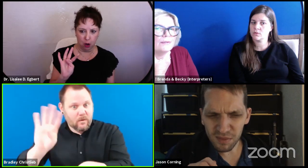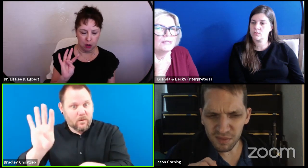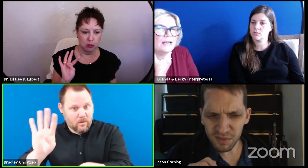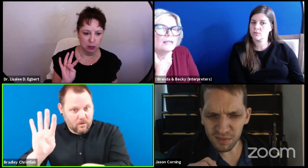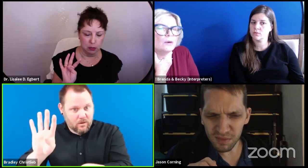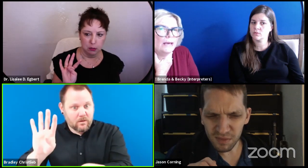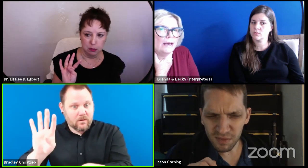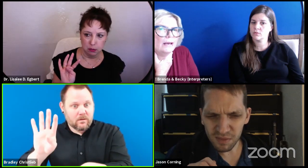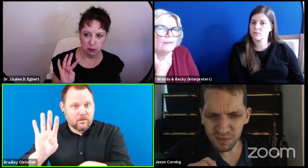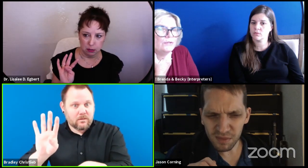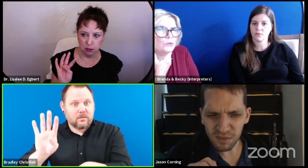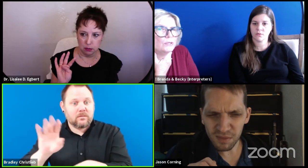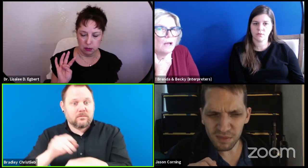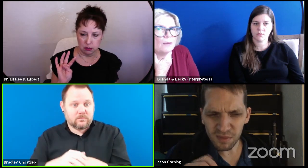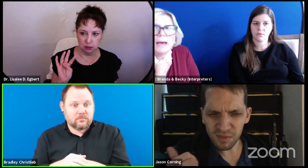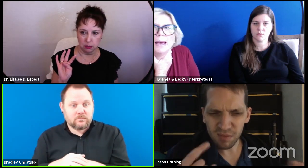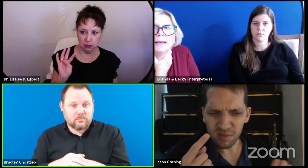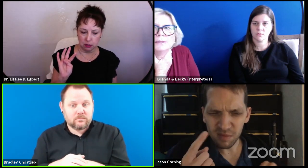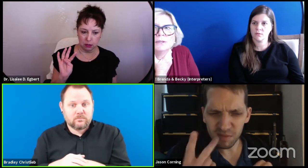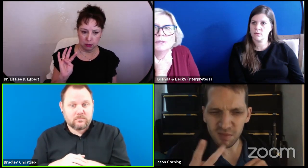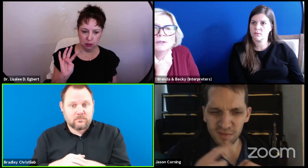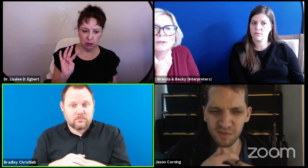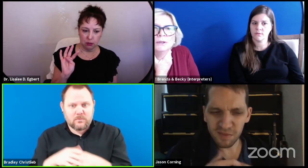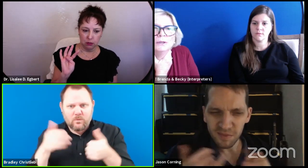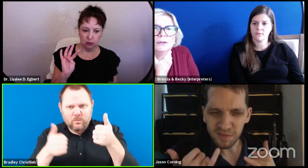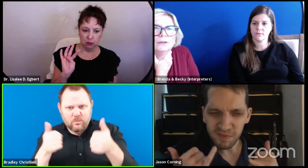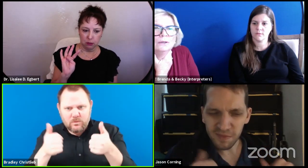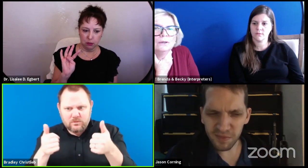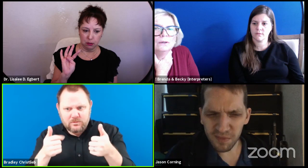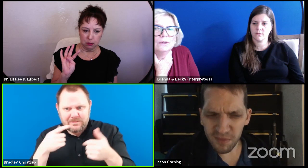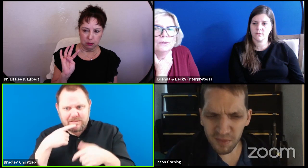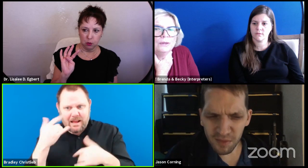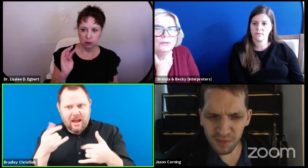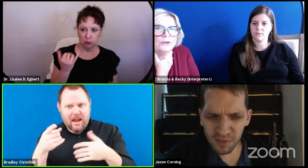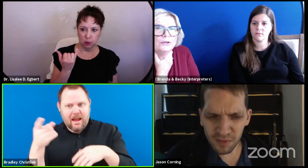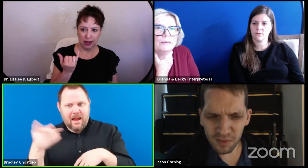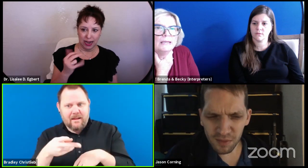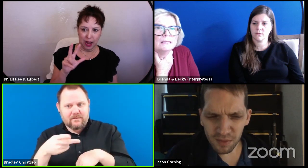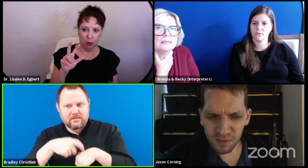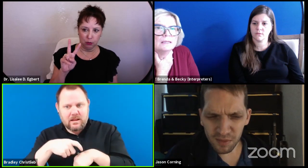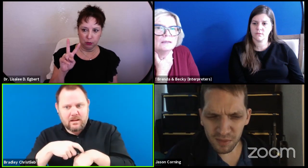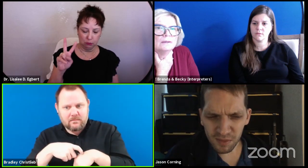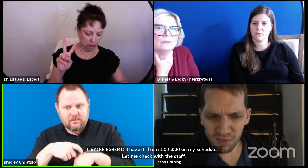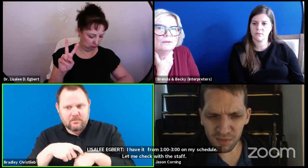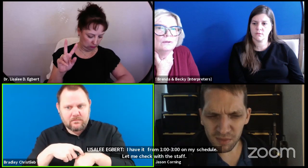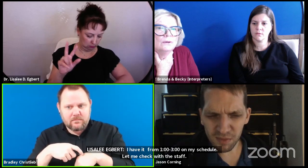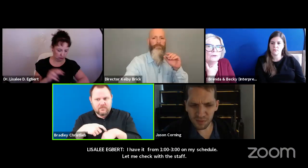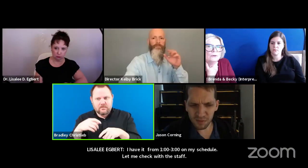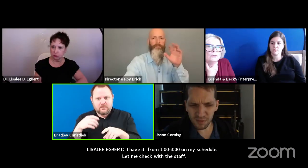Staff says that we have to stop in 30 minutes.